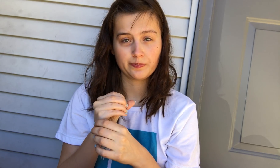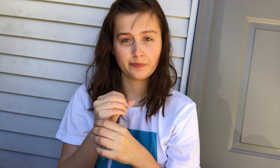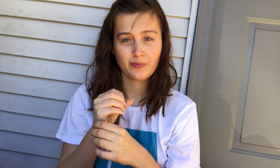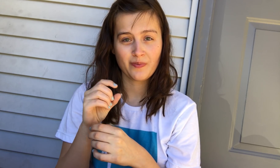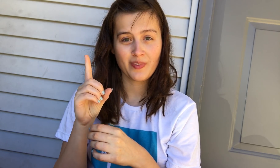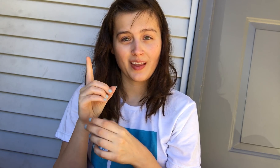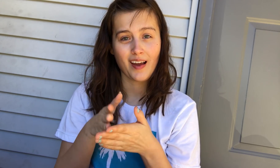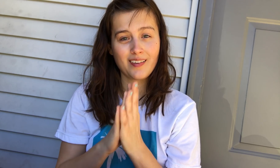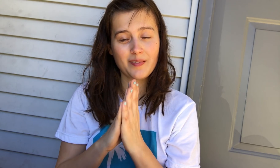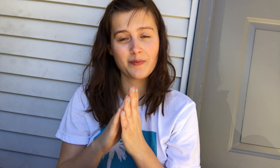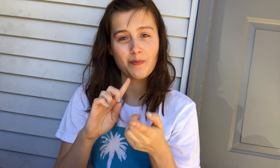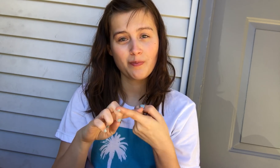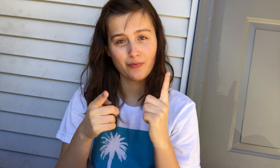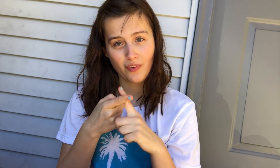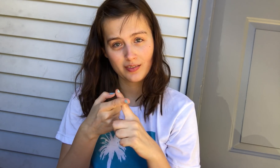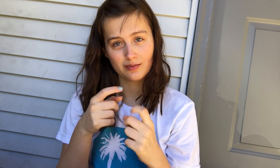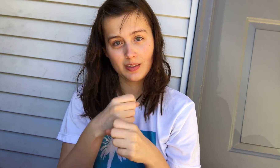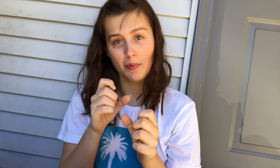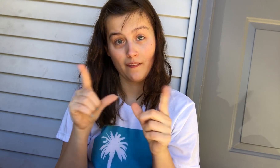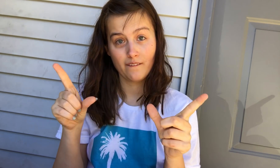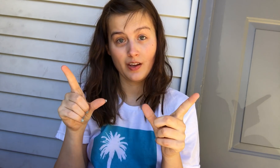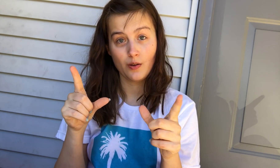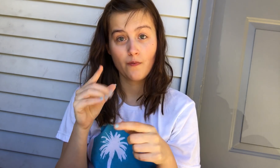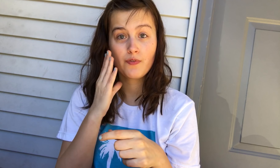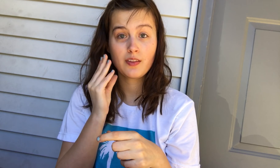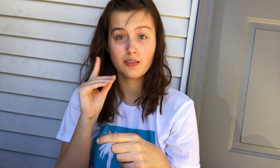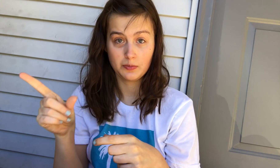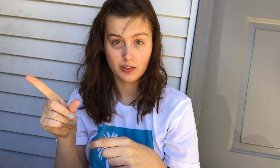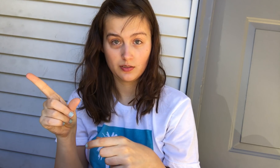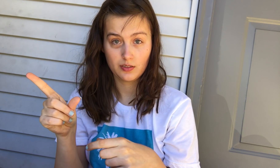So I asked my friends to make a video about their experiences.